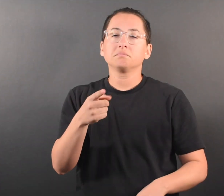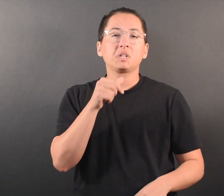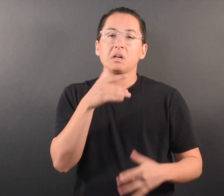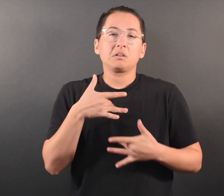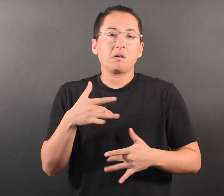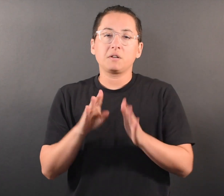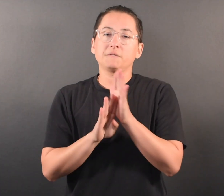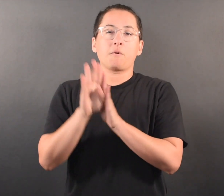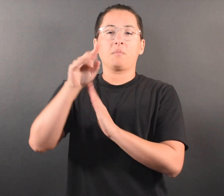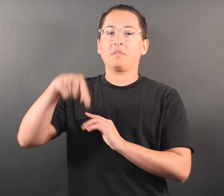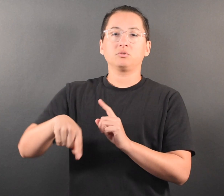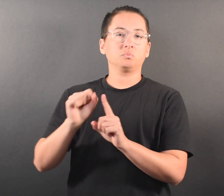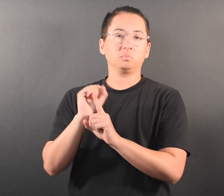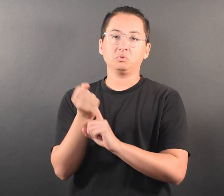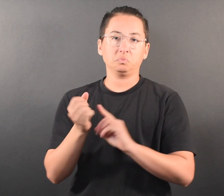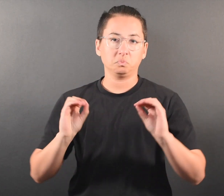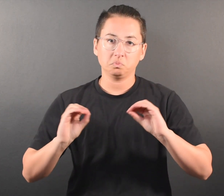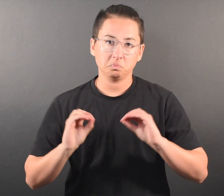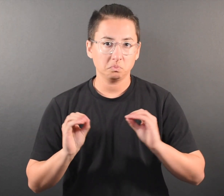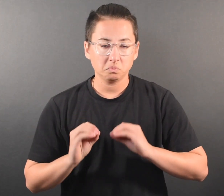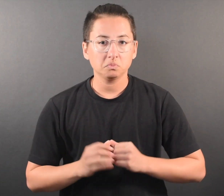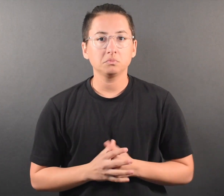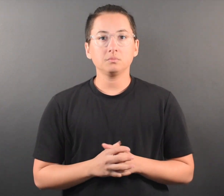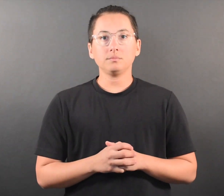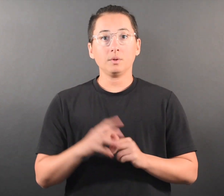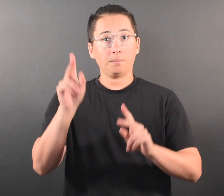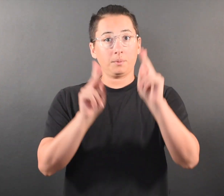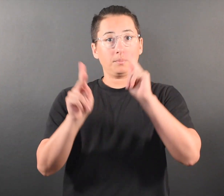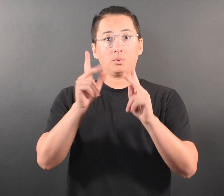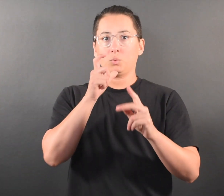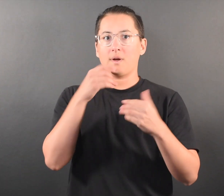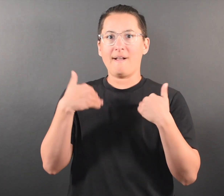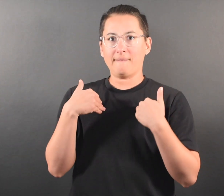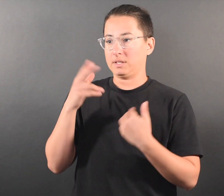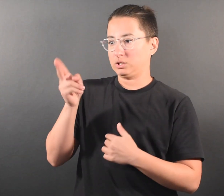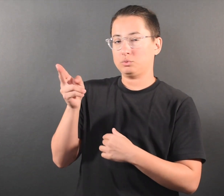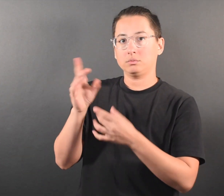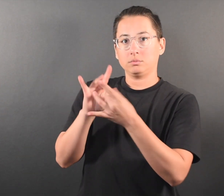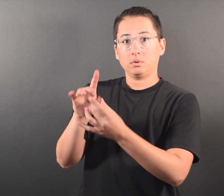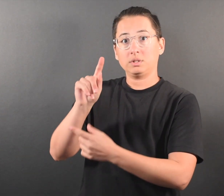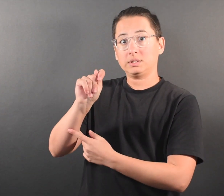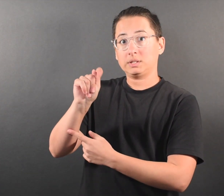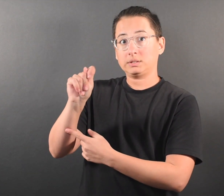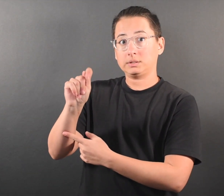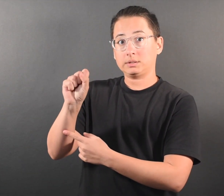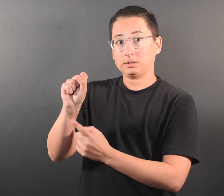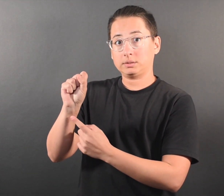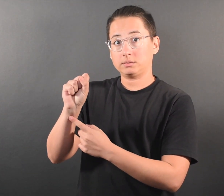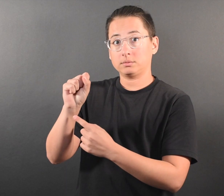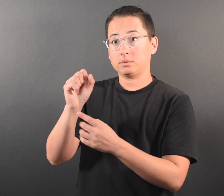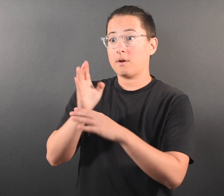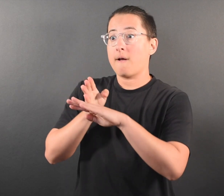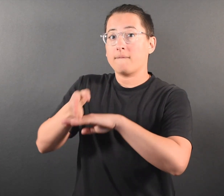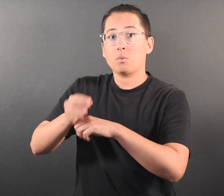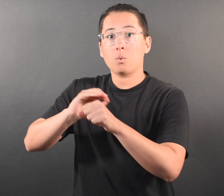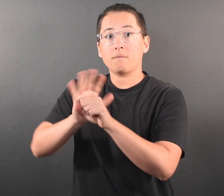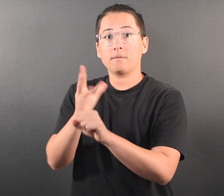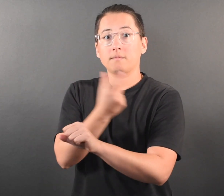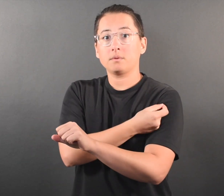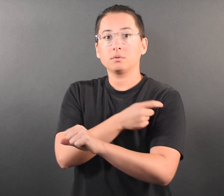you are unlikely to develop this condition. People with a history of TTS following a